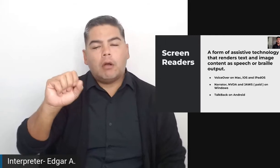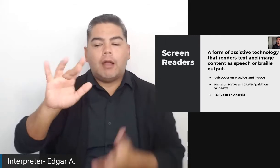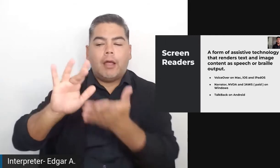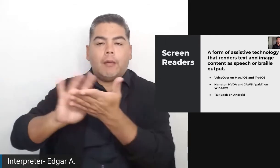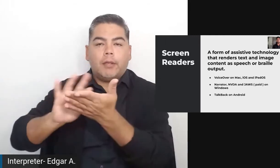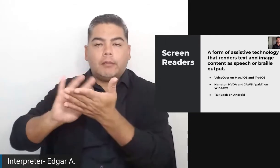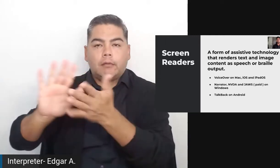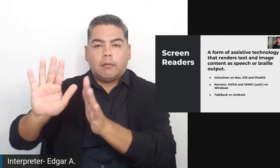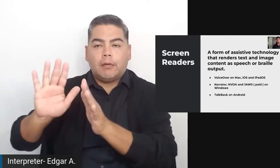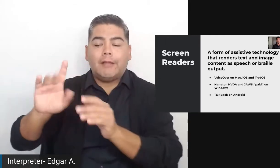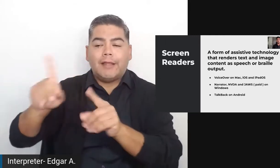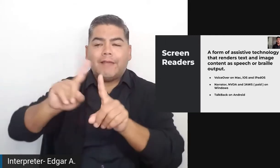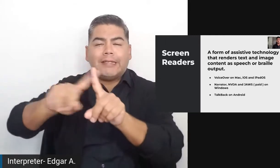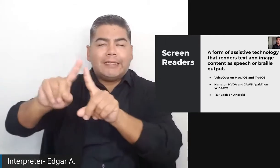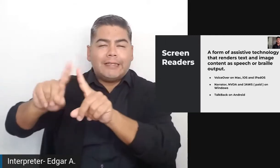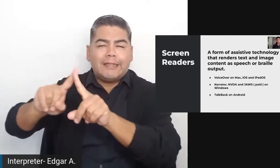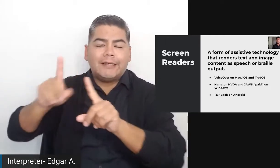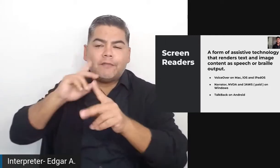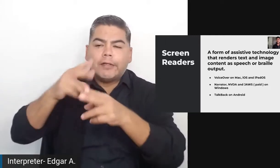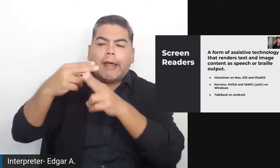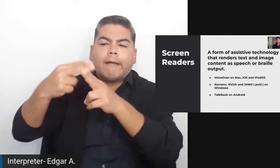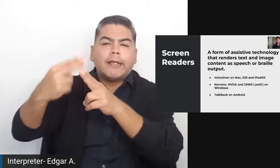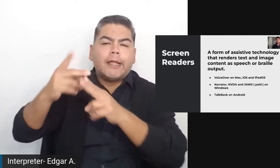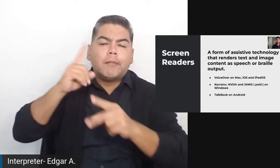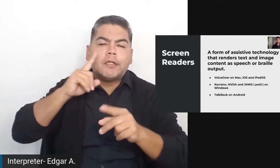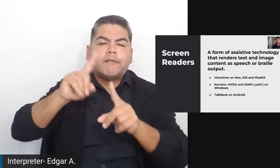In Windows we have Narrator and in Android we have TalkBack.